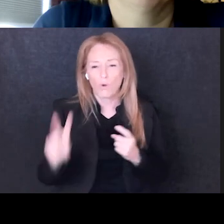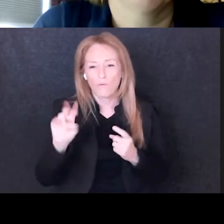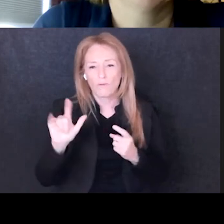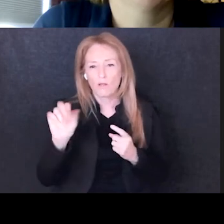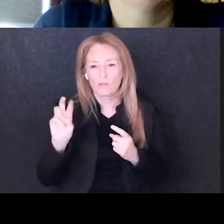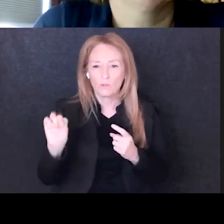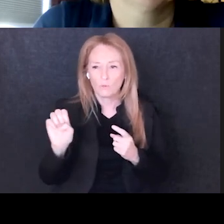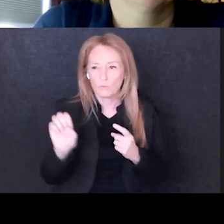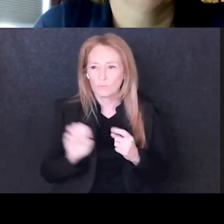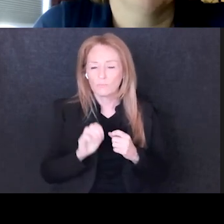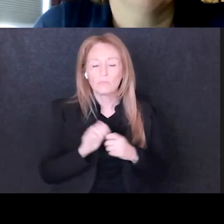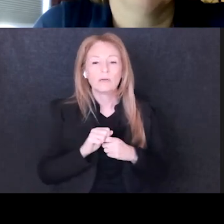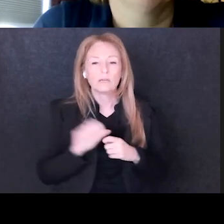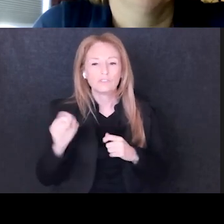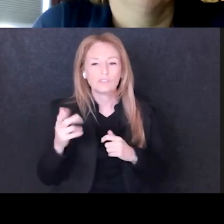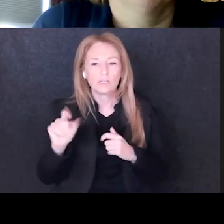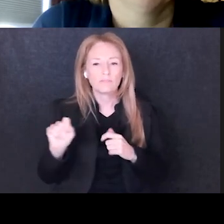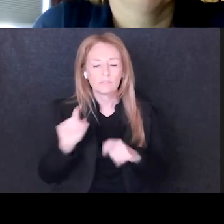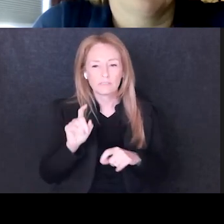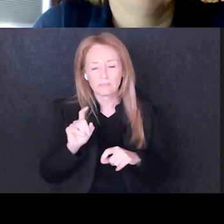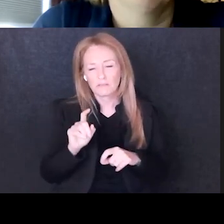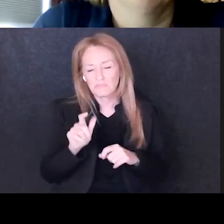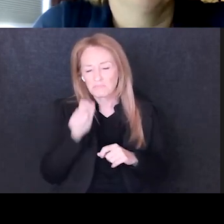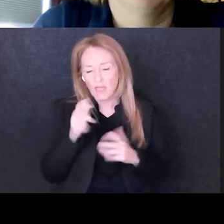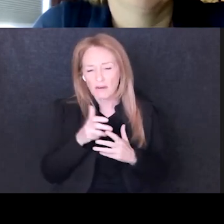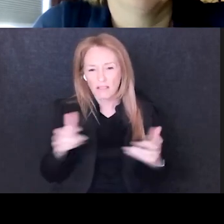CAN COVER MULTIPLE JURISDICTIONS.